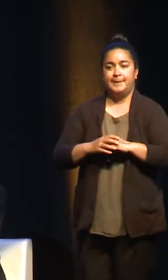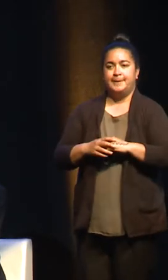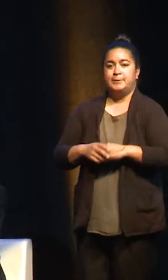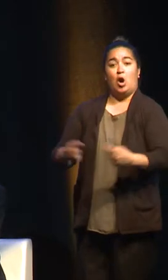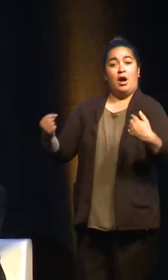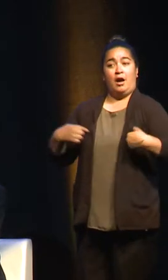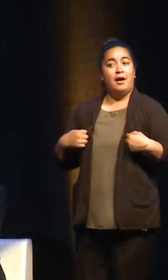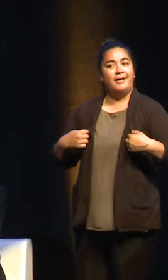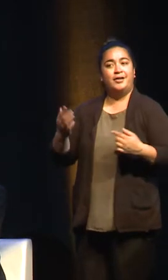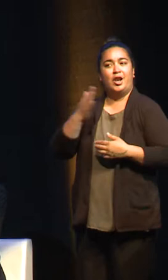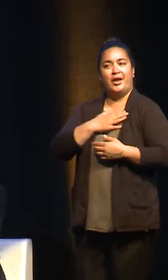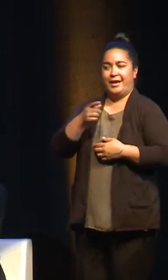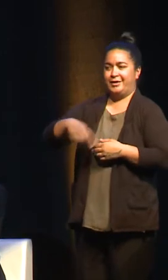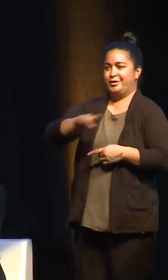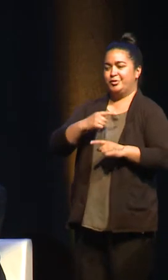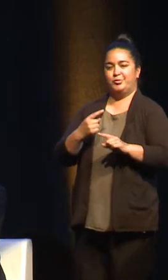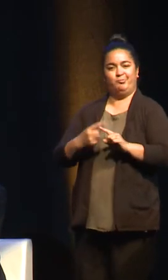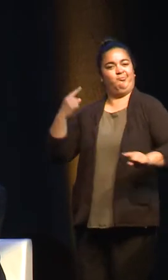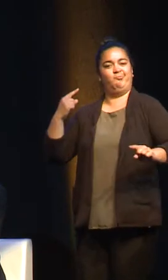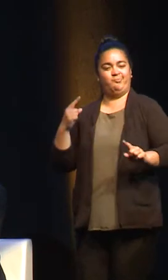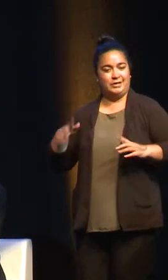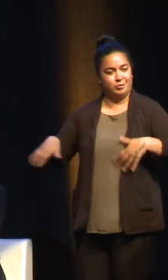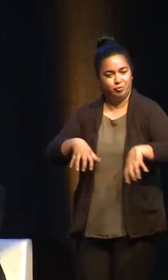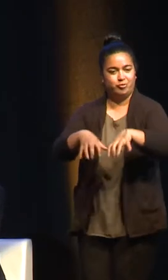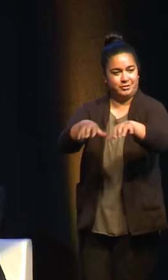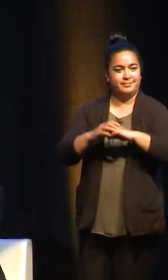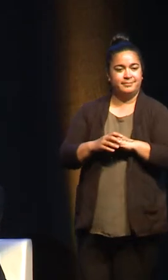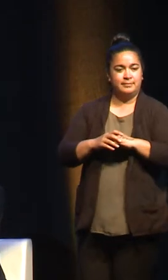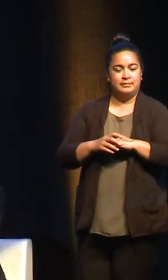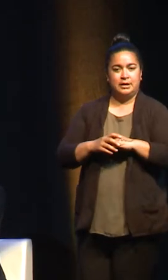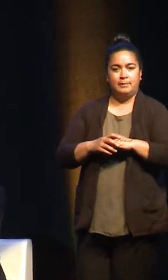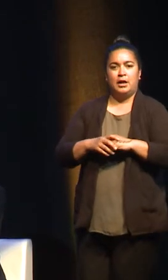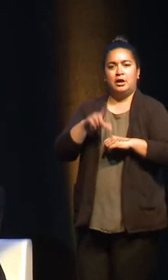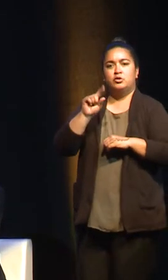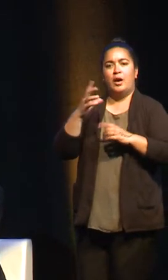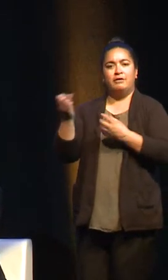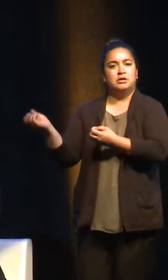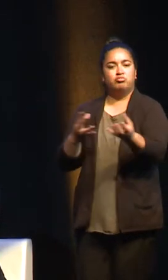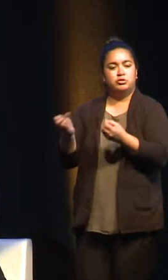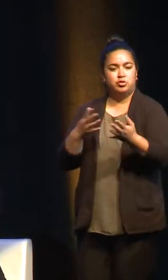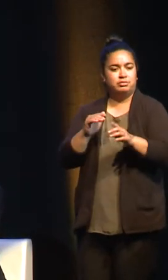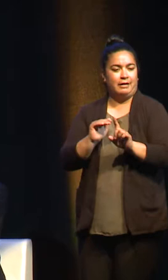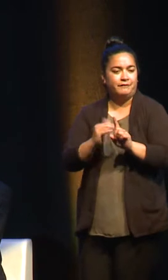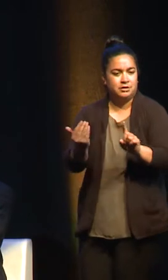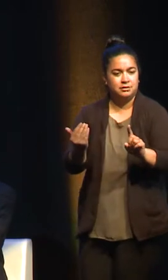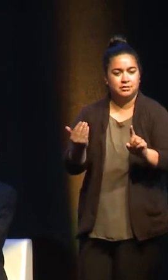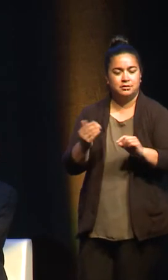like us to move as fast as is possible here. There is a distributional effect so, you know,